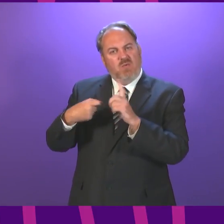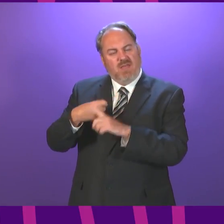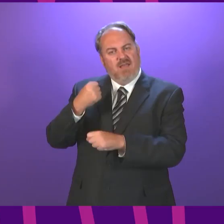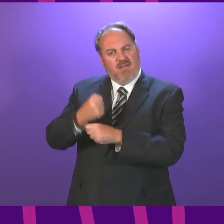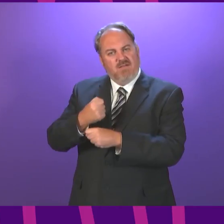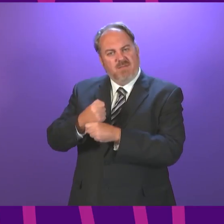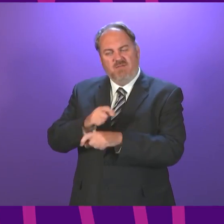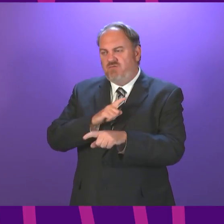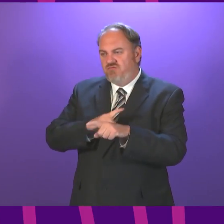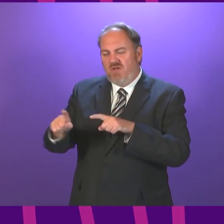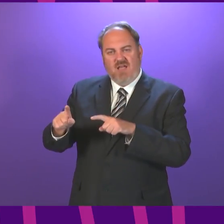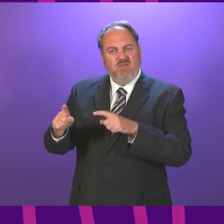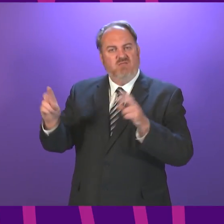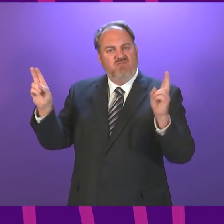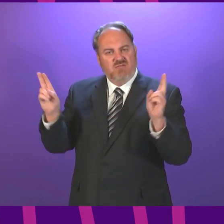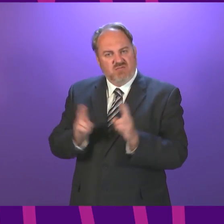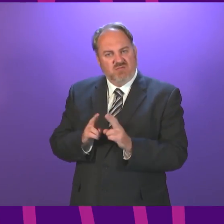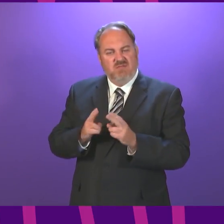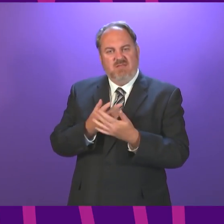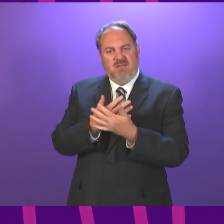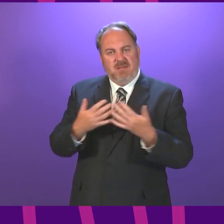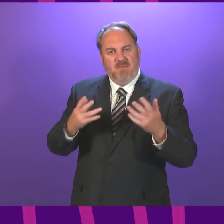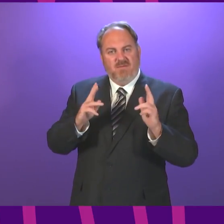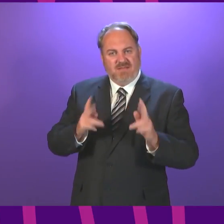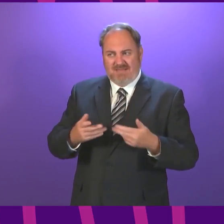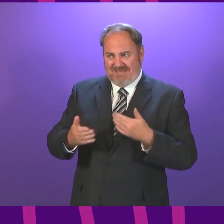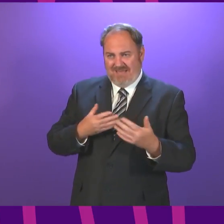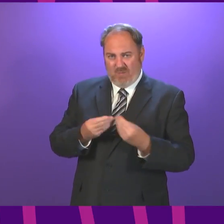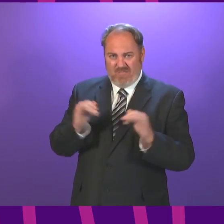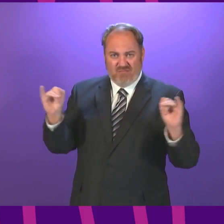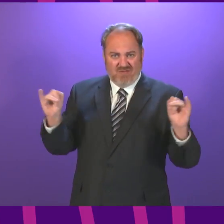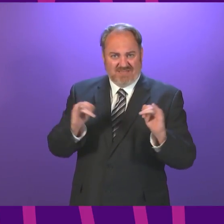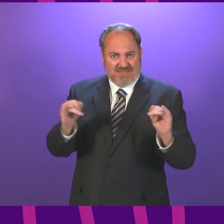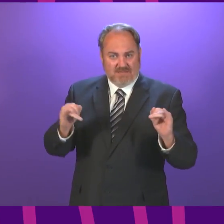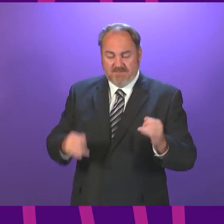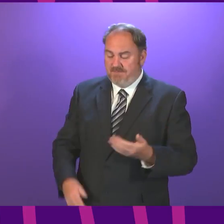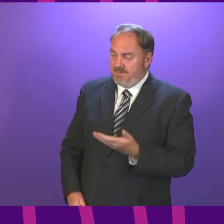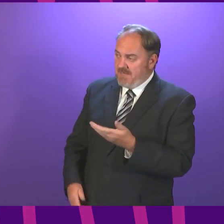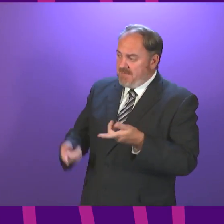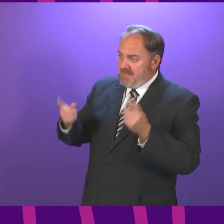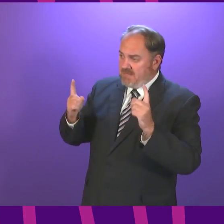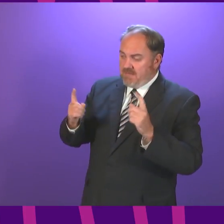solve this national crisis?